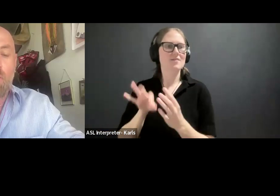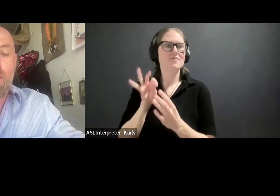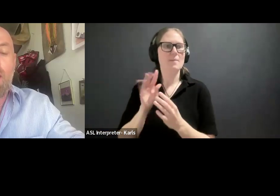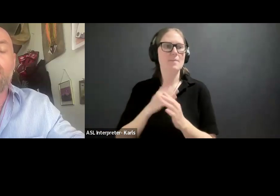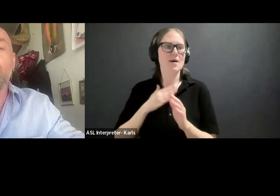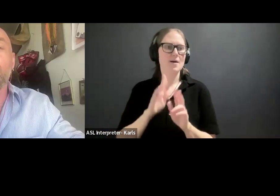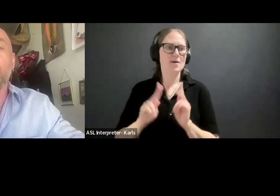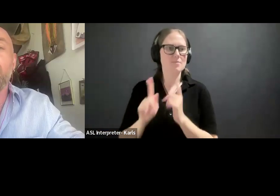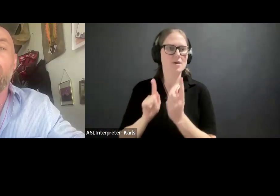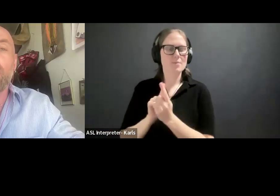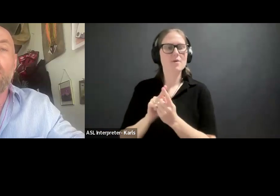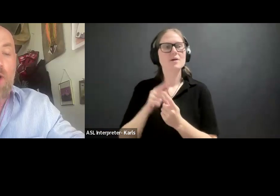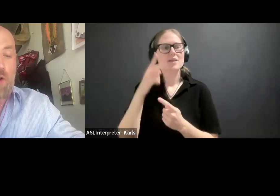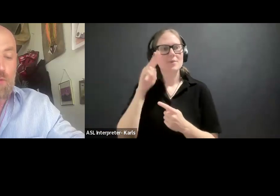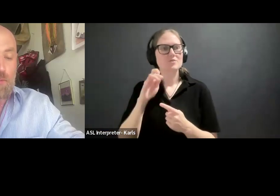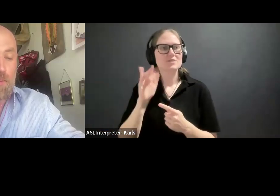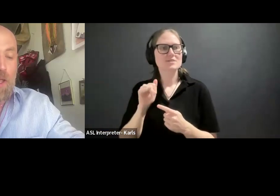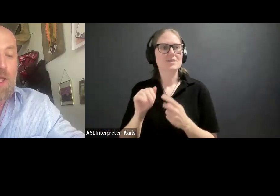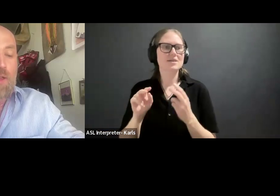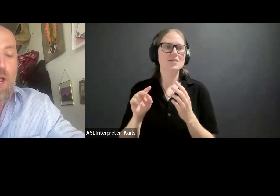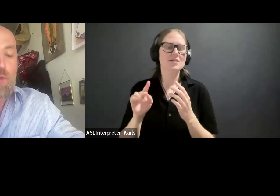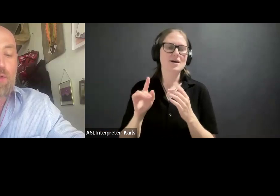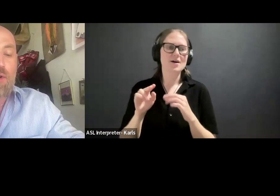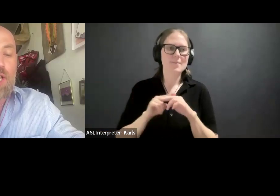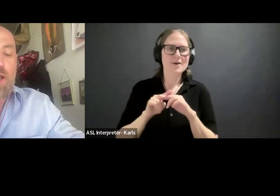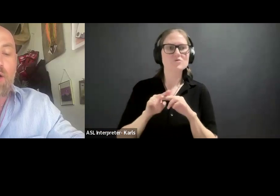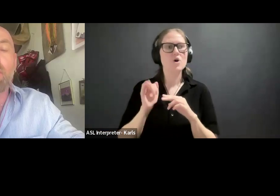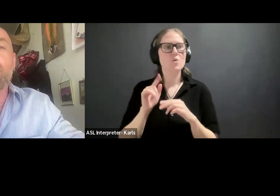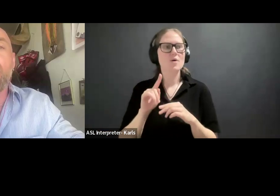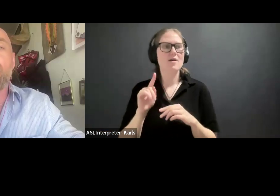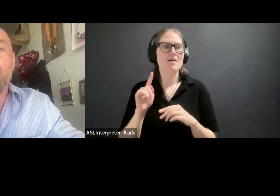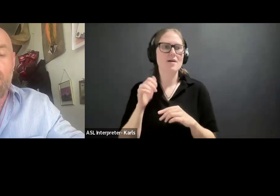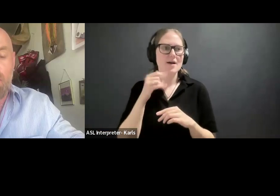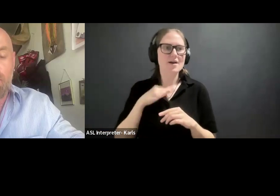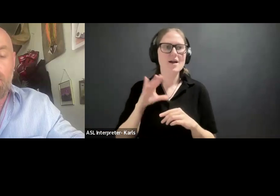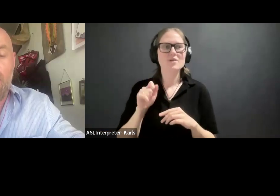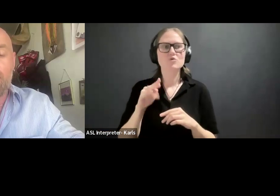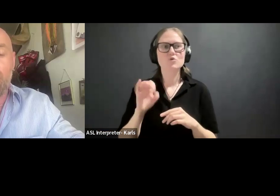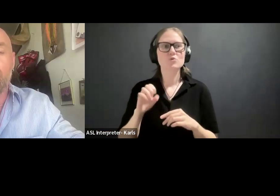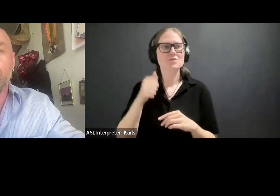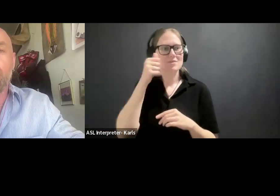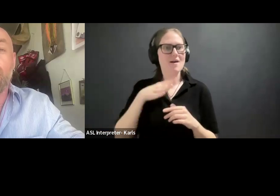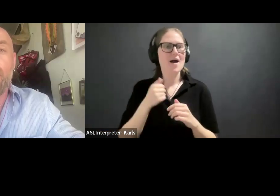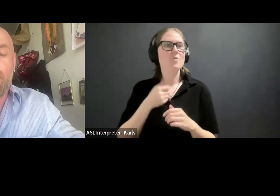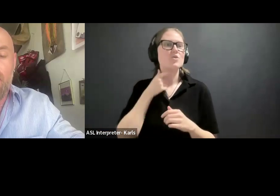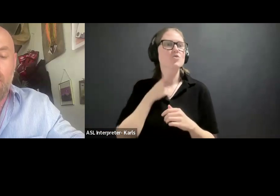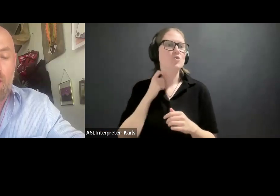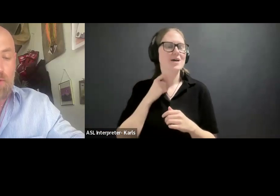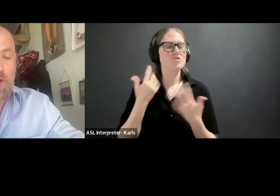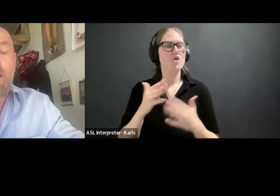Where guys cruise in El Ultimo Vagol. The guy with the throat hat already waves adios from the platform. The train takes off.